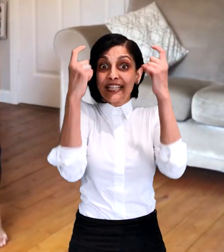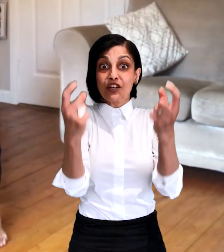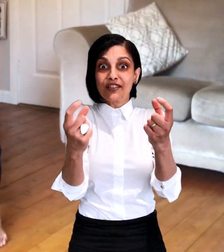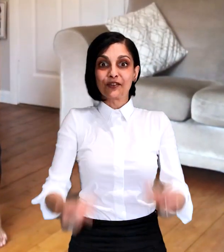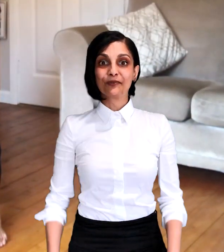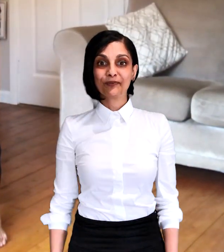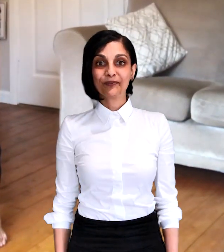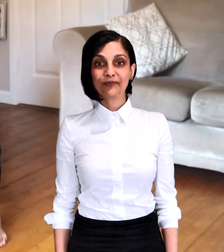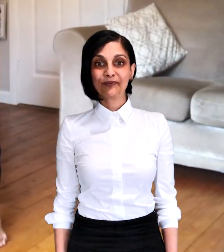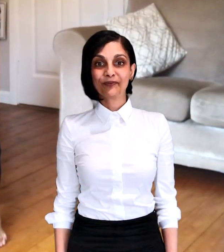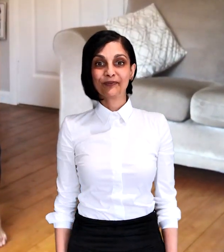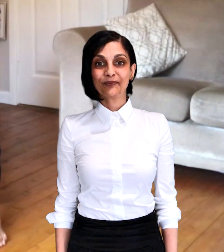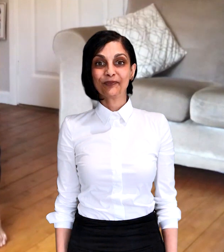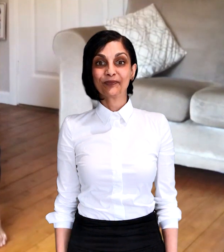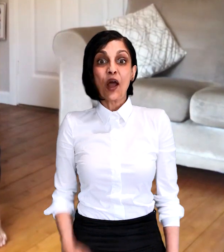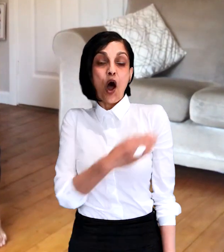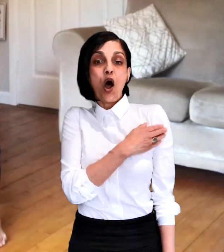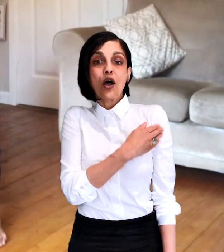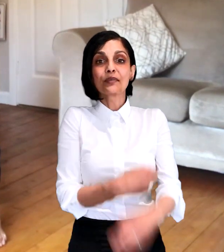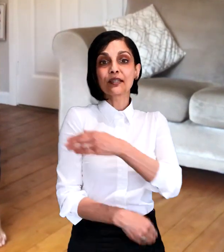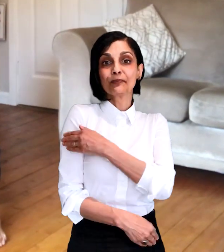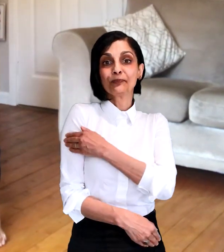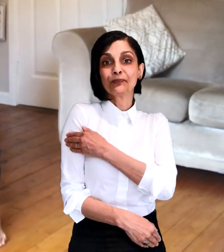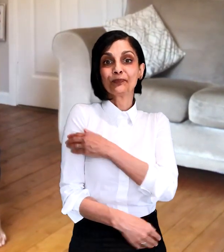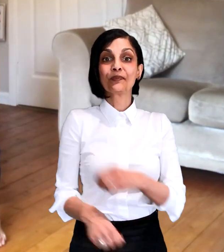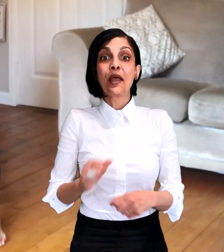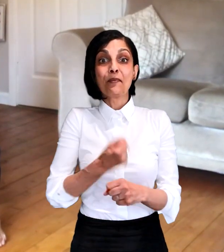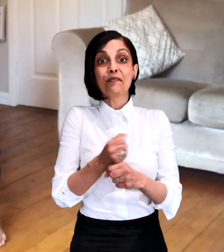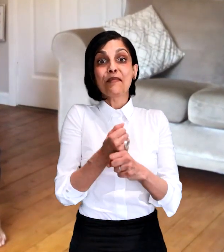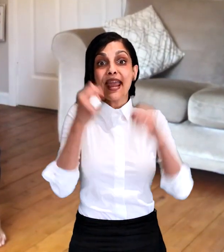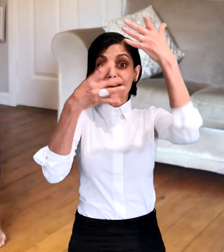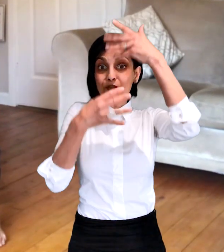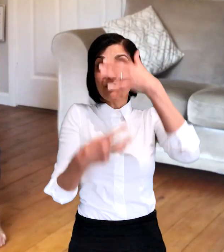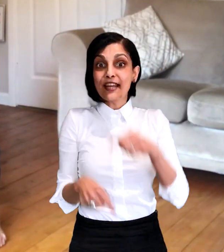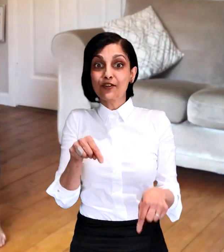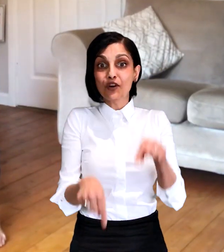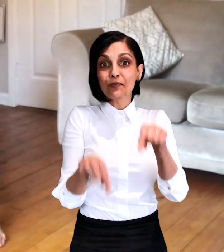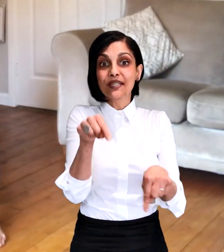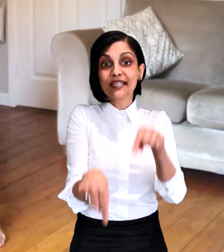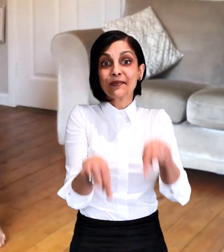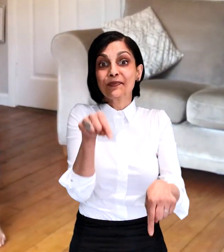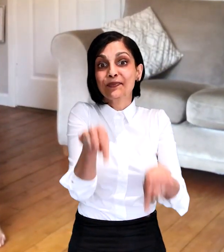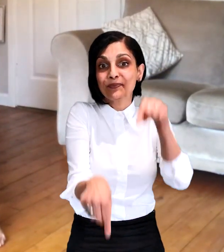And then when we get down to the arms. We can make those rain drops a little bit heavier.